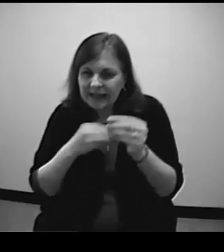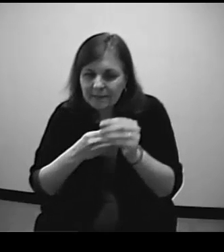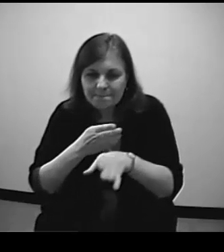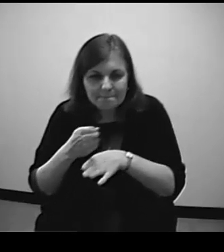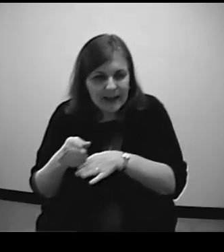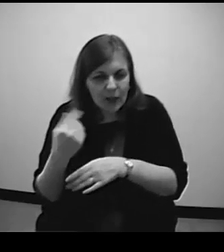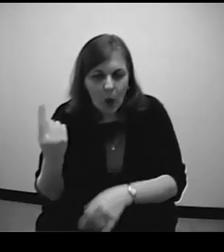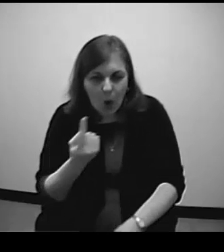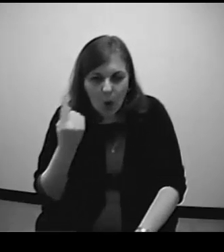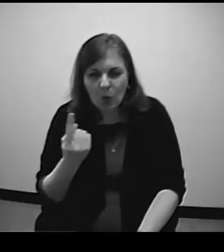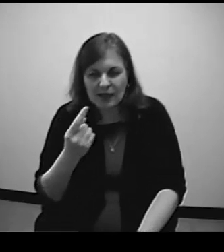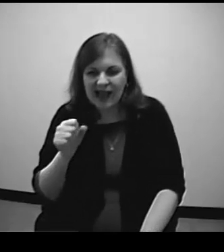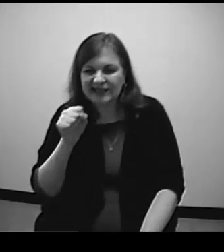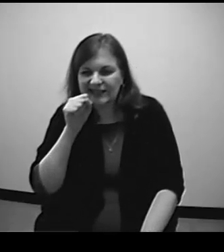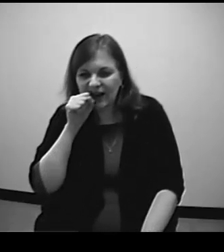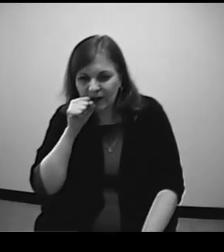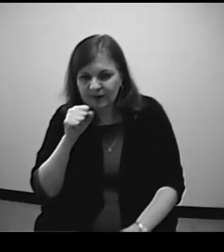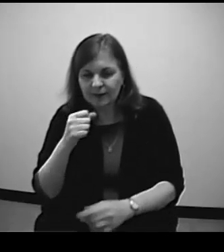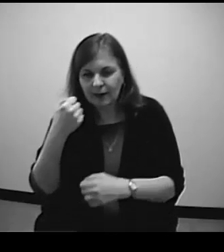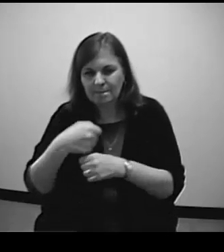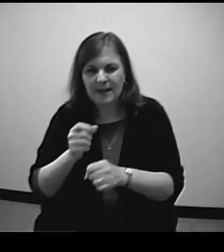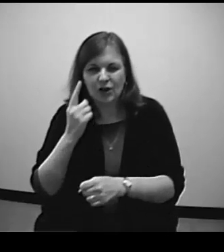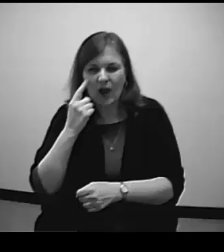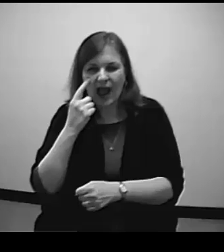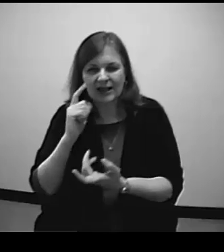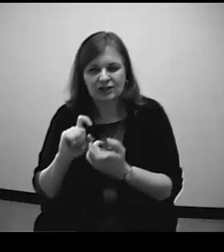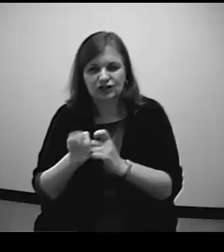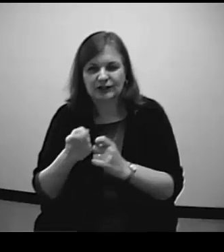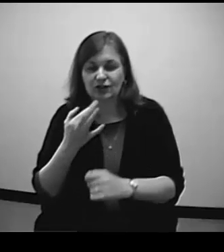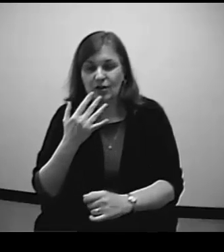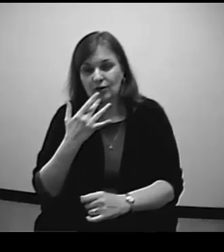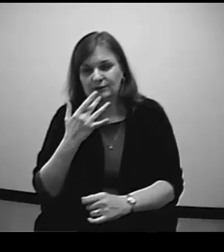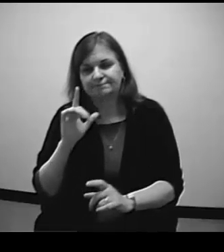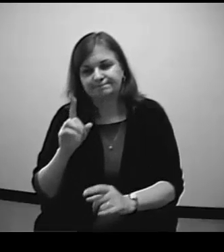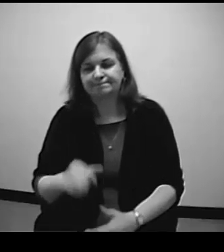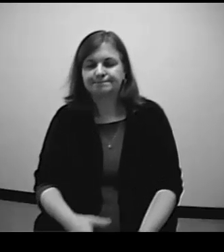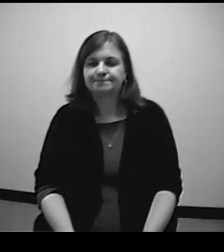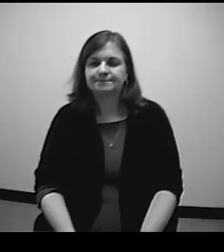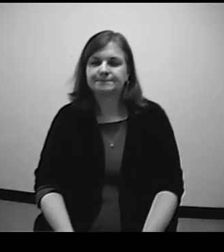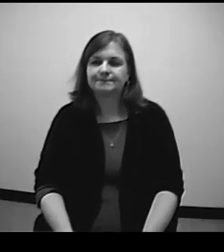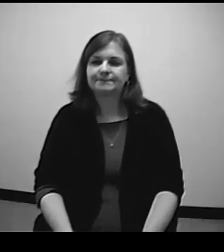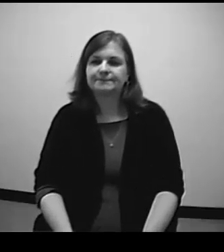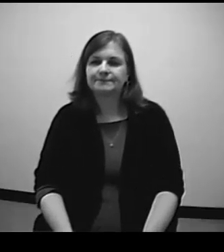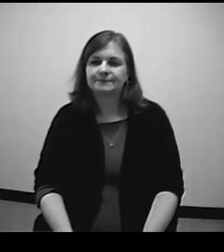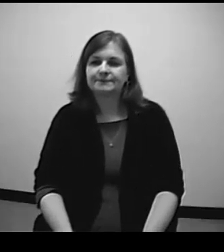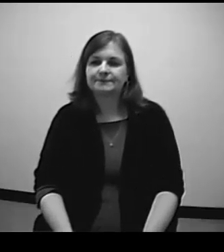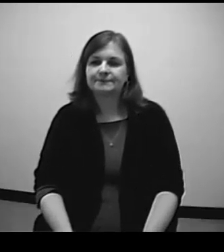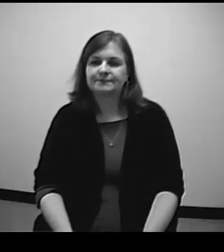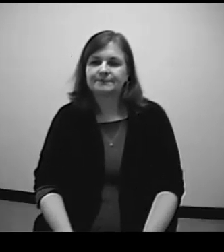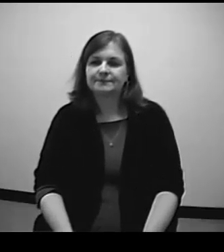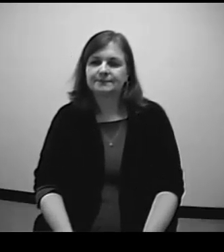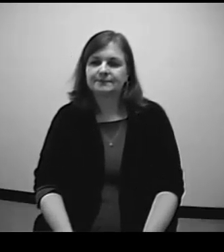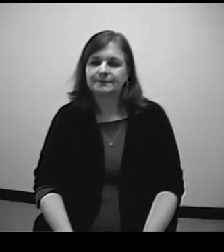would have had a diet based nearly solely in carrots for this to occur